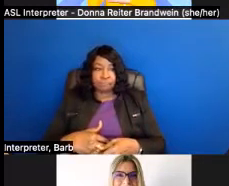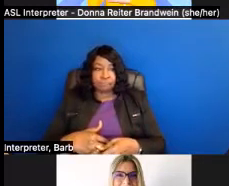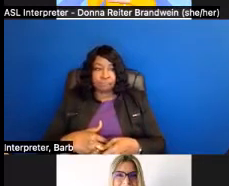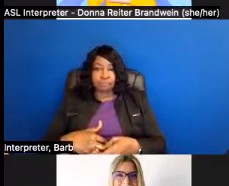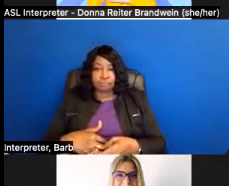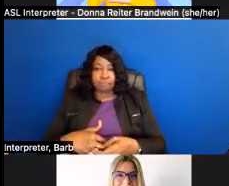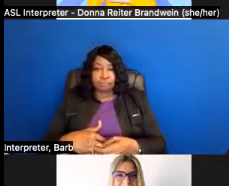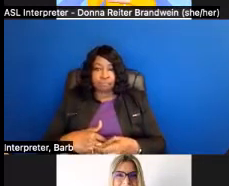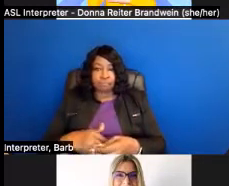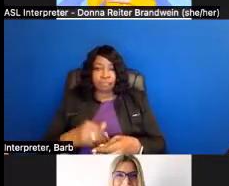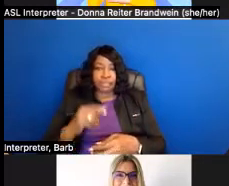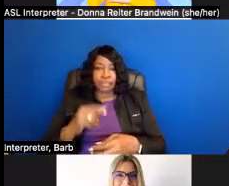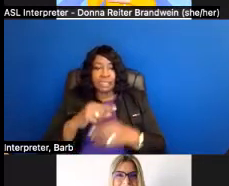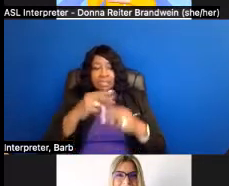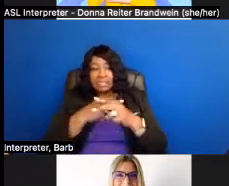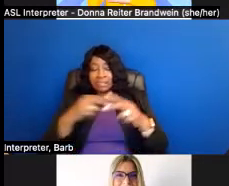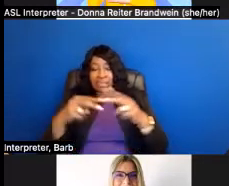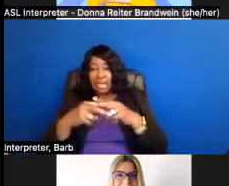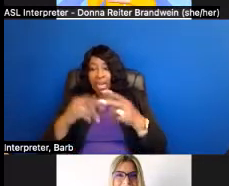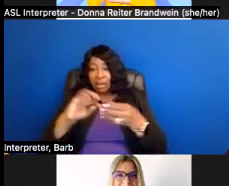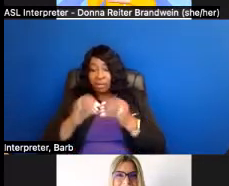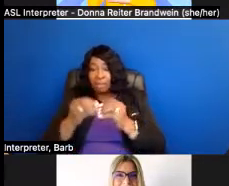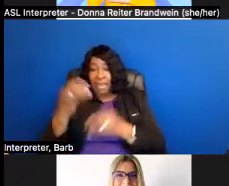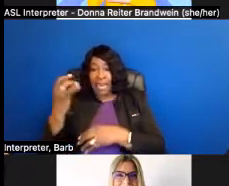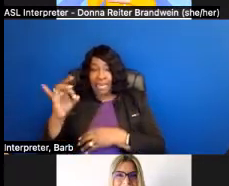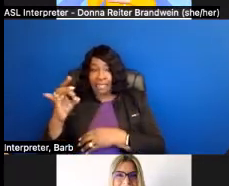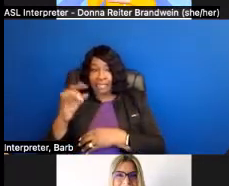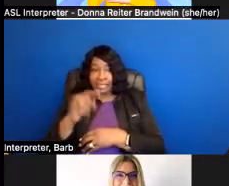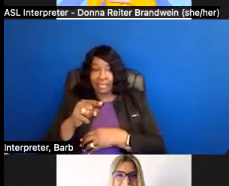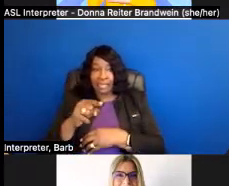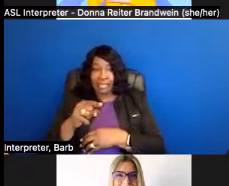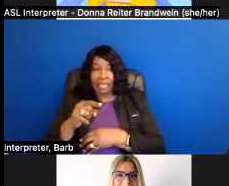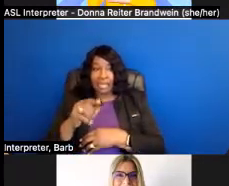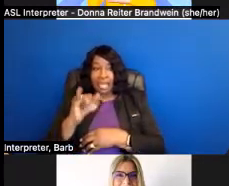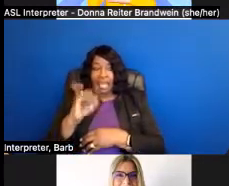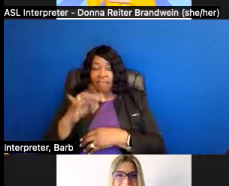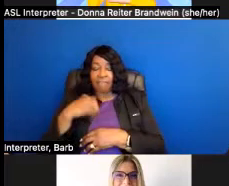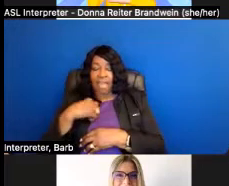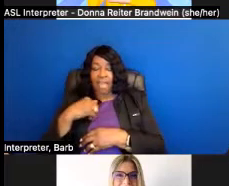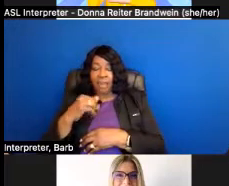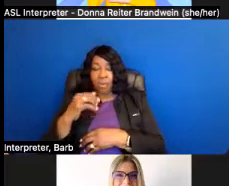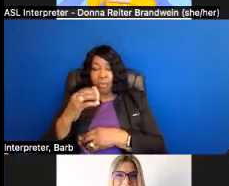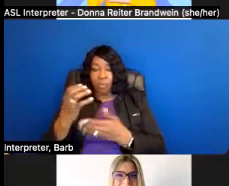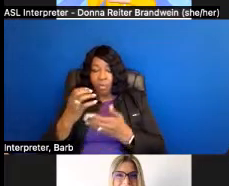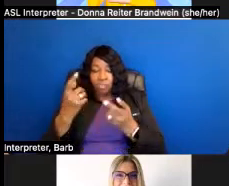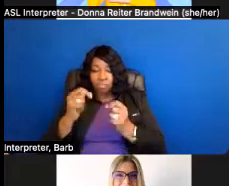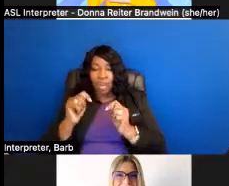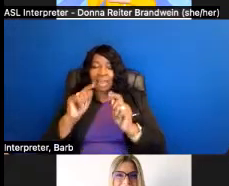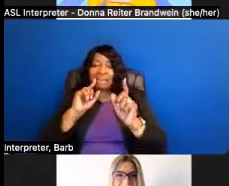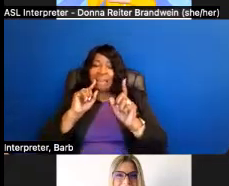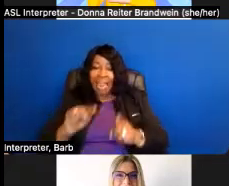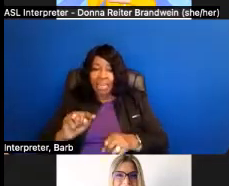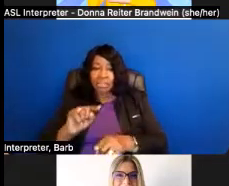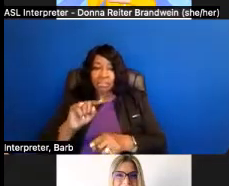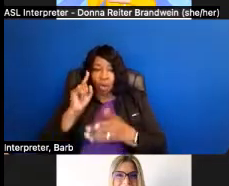Slide 18, so if I was going to then attempt to answer the research question of what is the impact